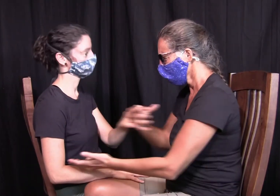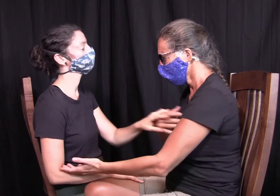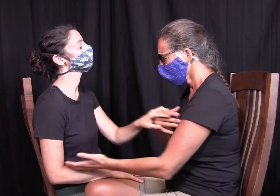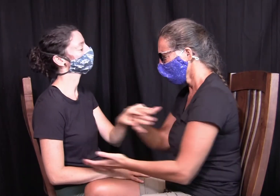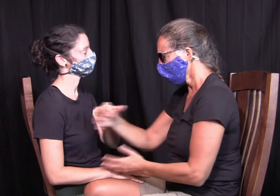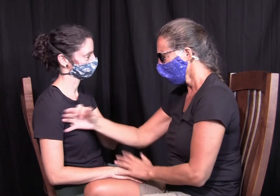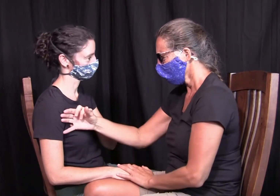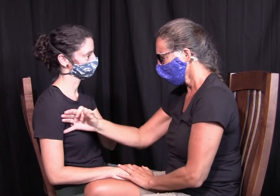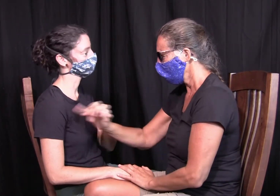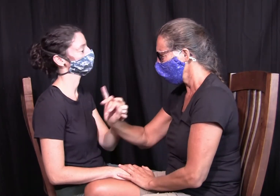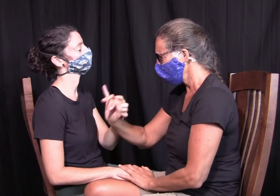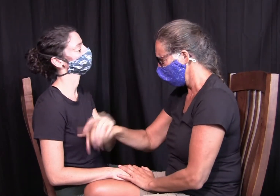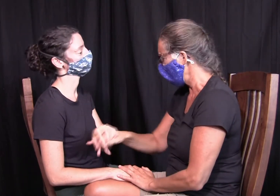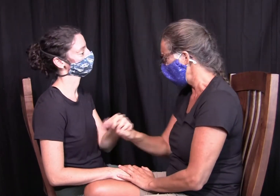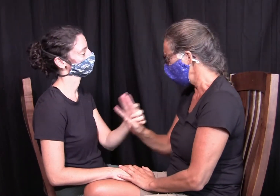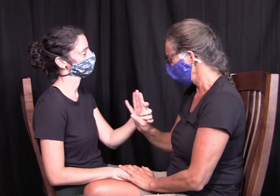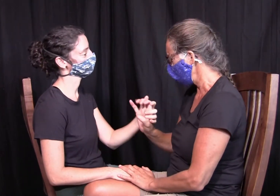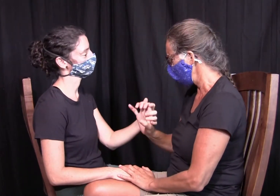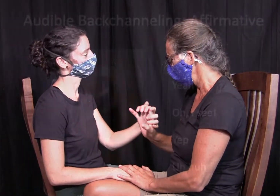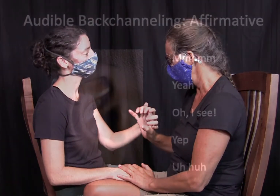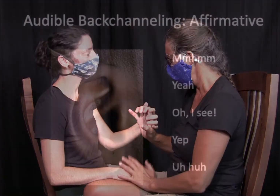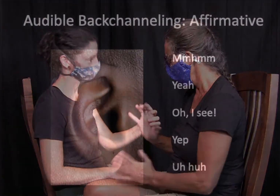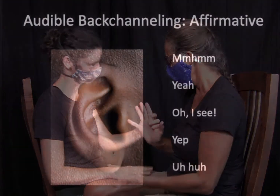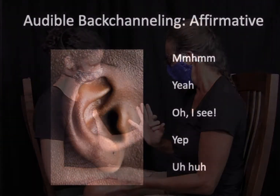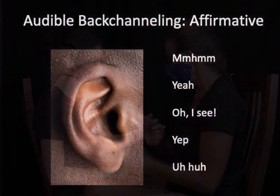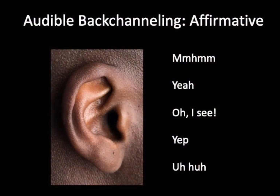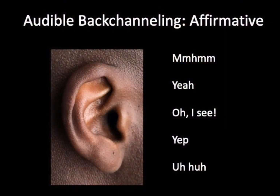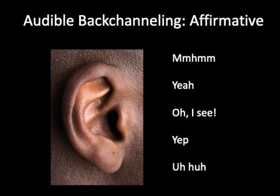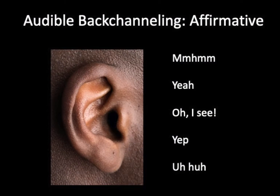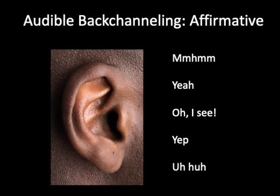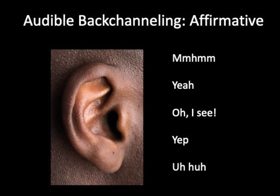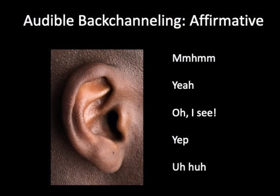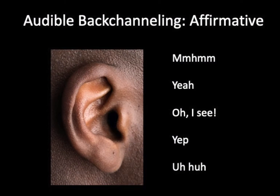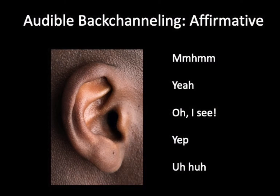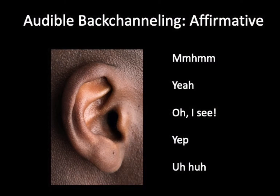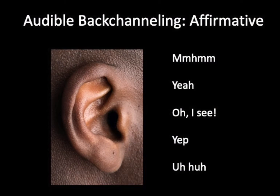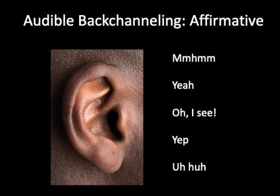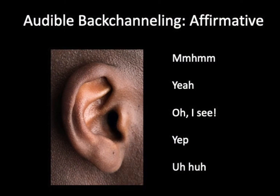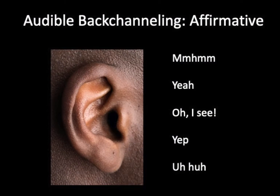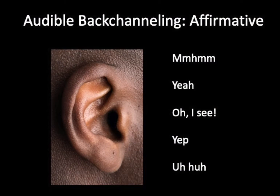Through this constant stream of two-way communication, hearing sighted people are able to mutually connect.